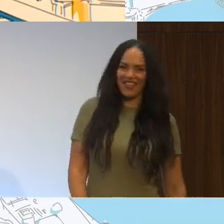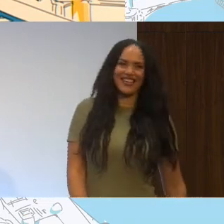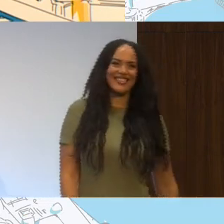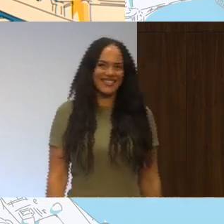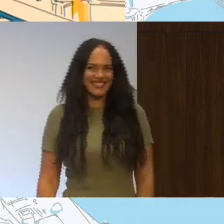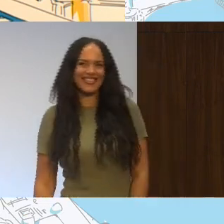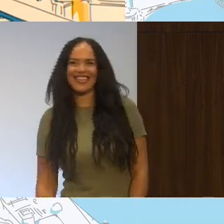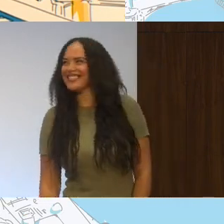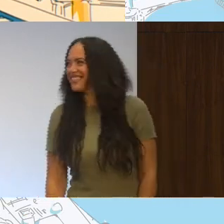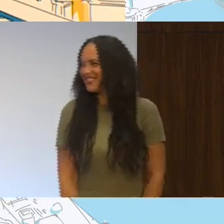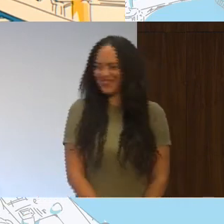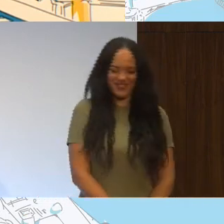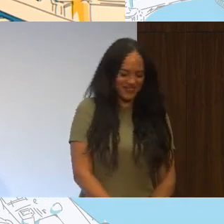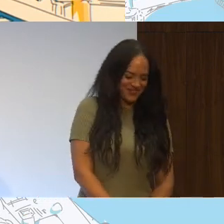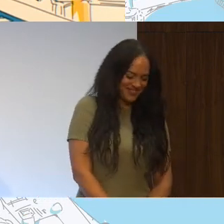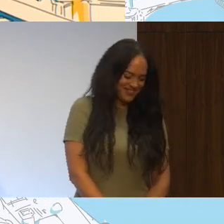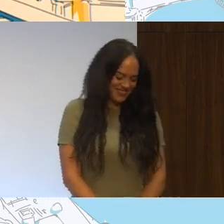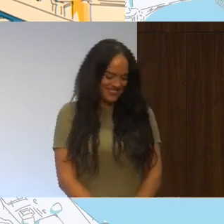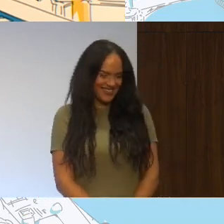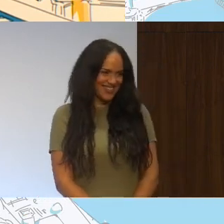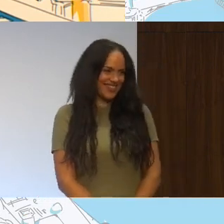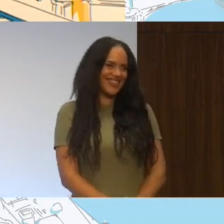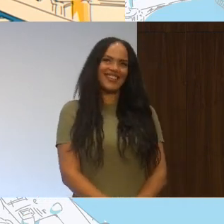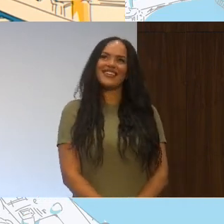Well, what single top tip